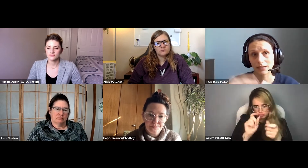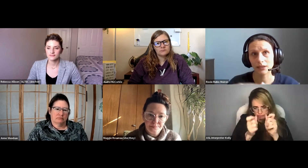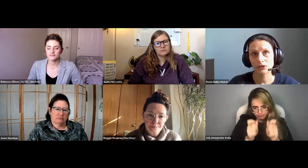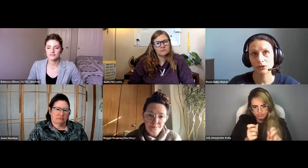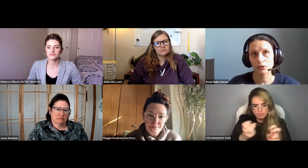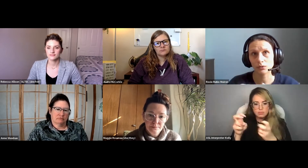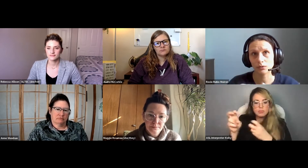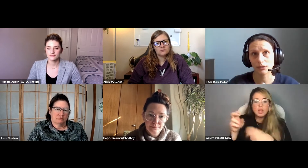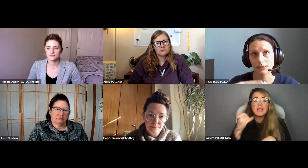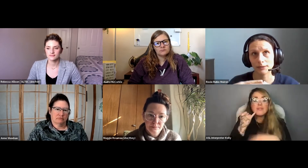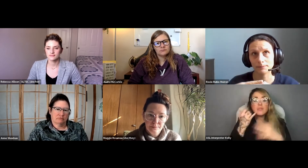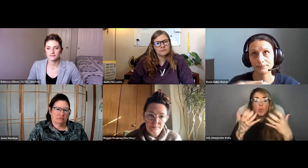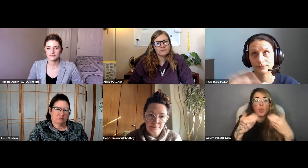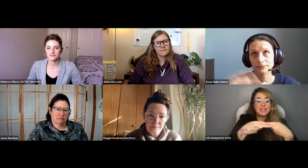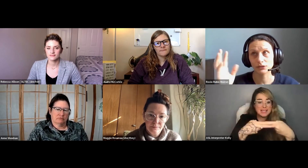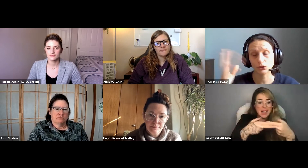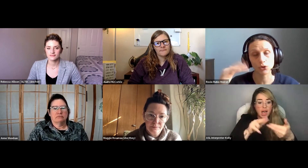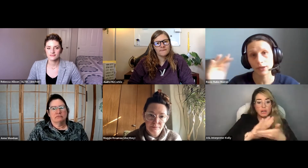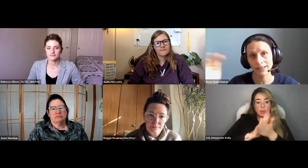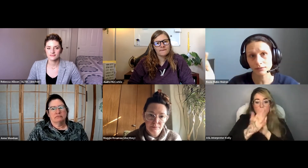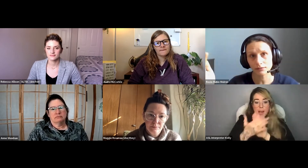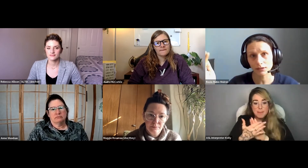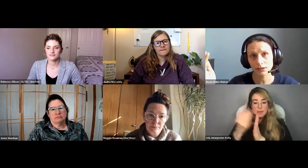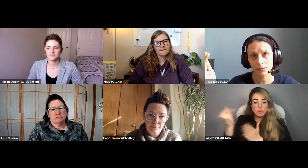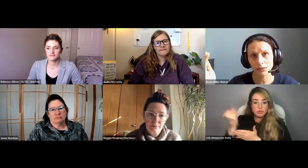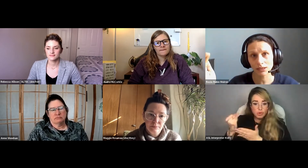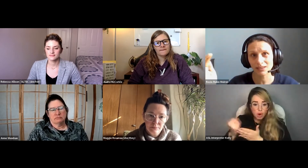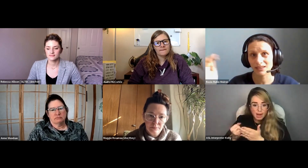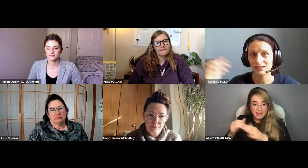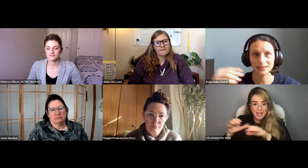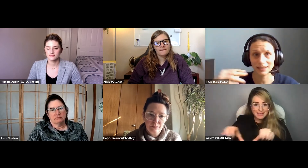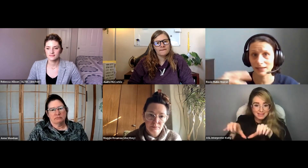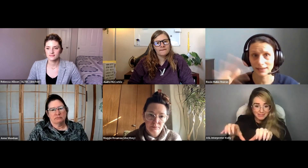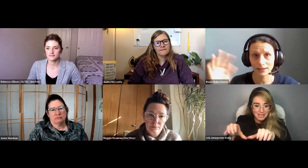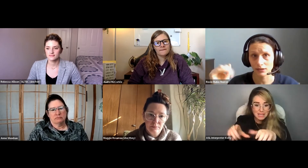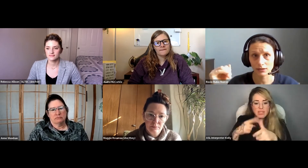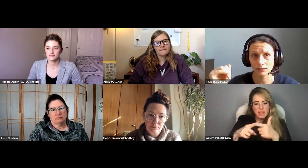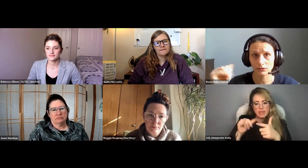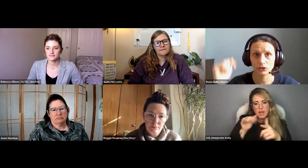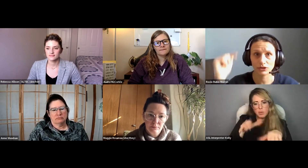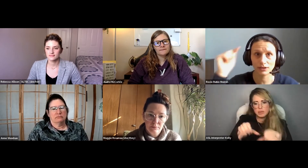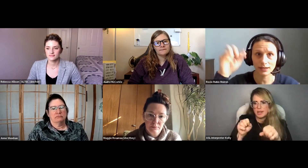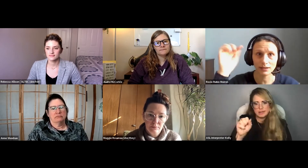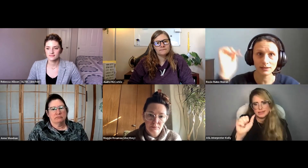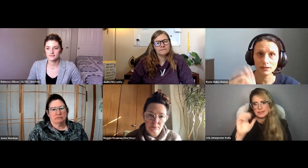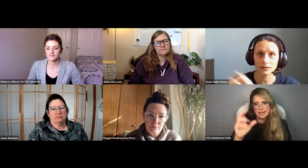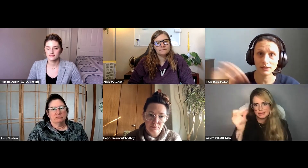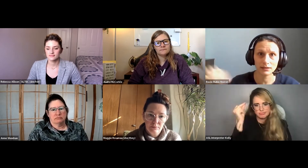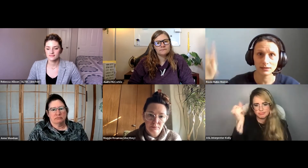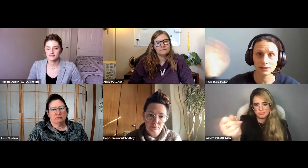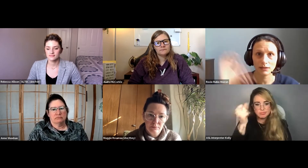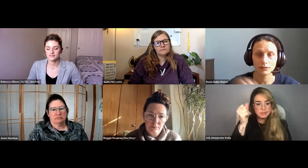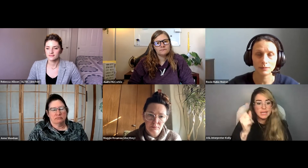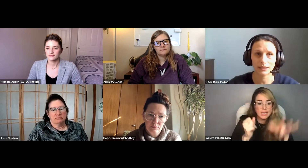into drawing activity, that takes seconds. You just click in there and it's automatic.